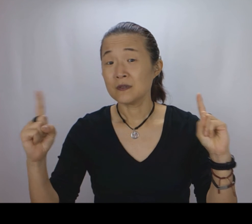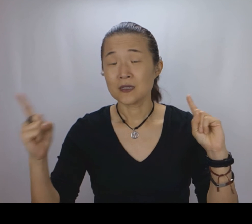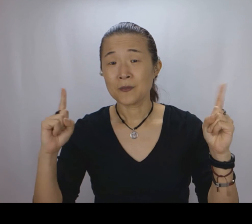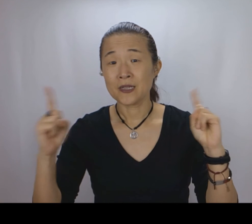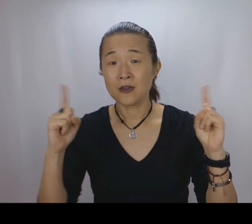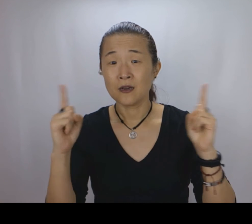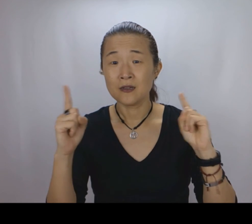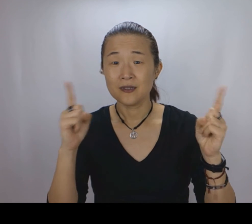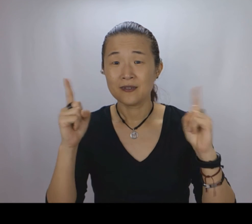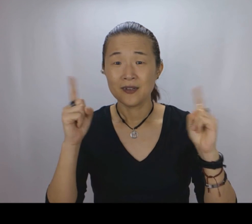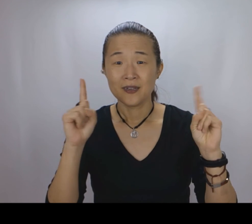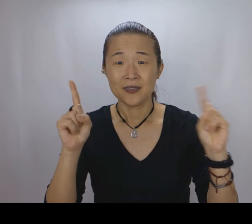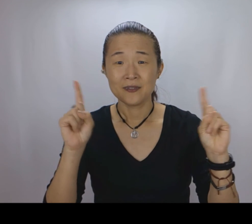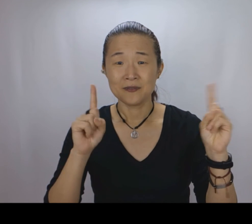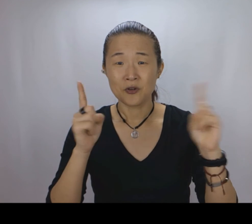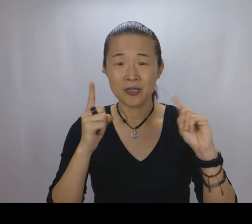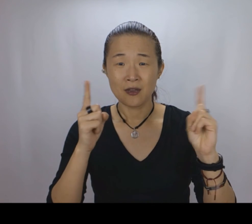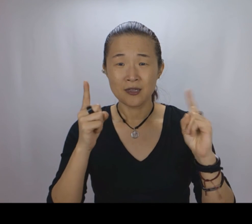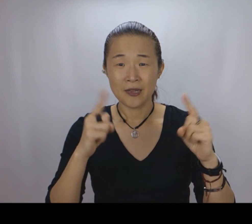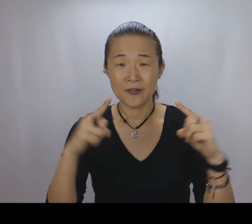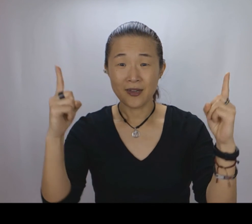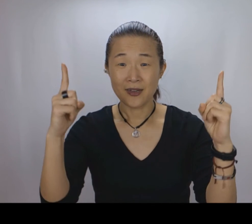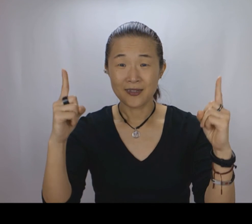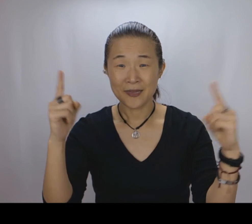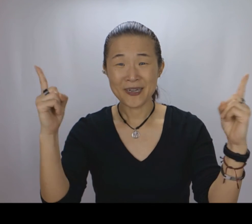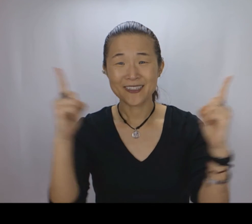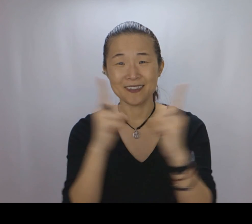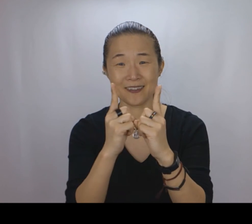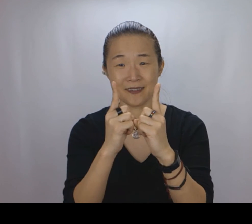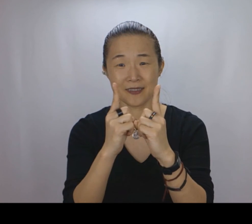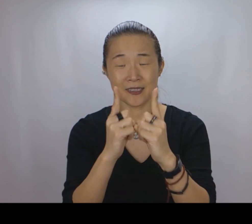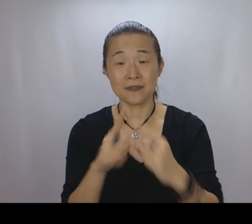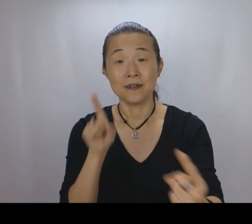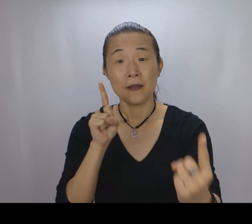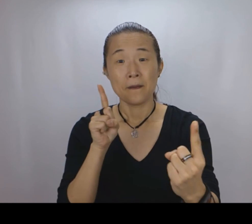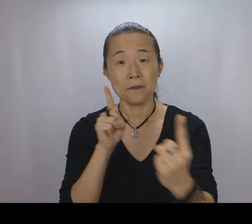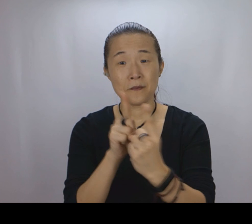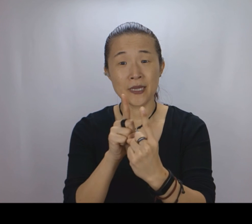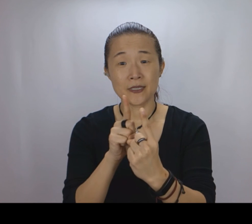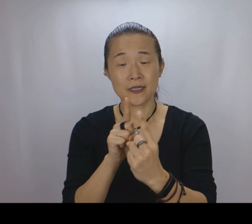coming along they're going along in life and then, ah! They meet! So, meet.